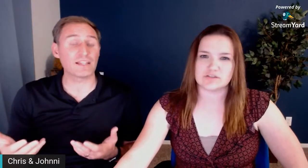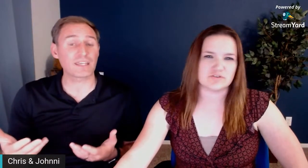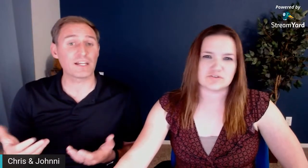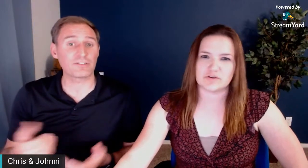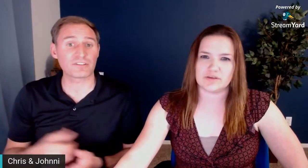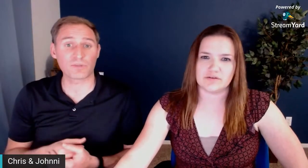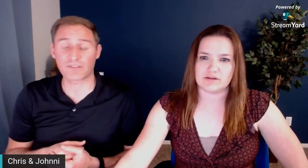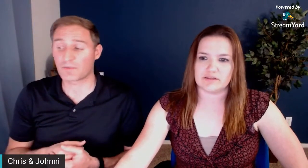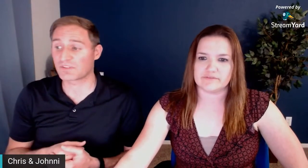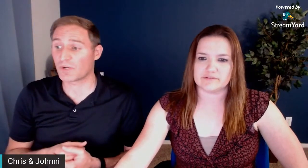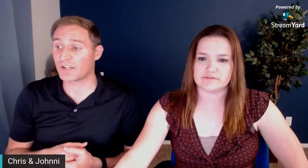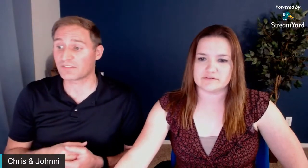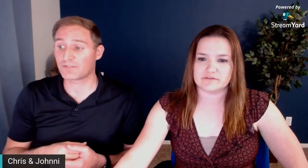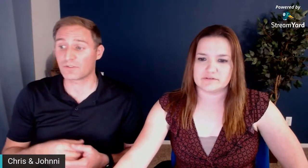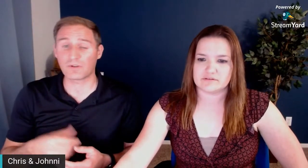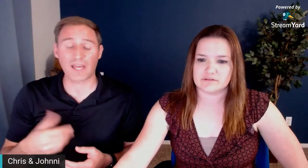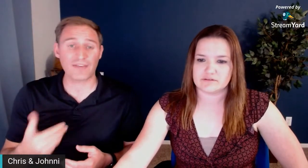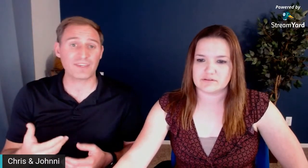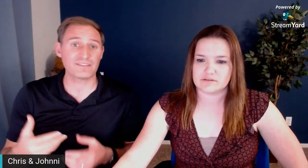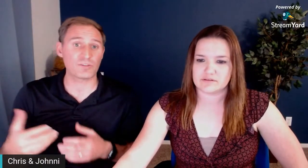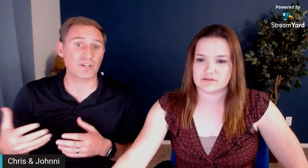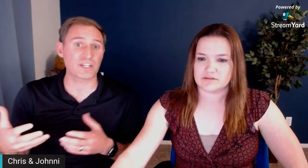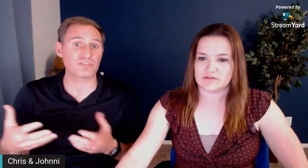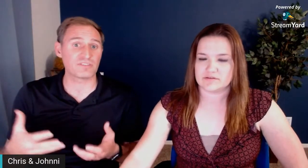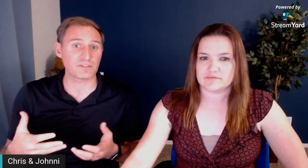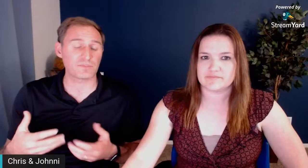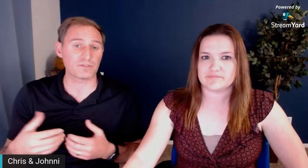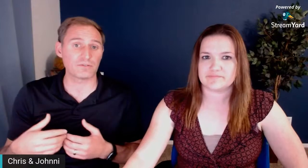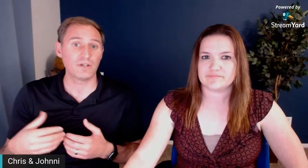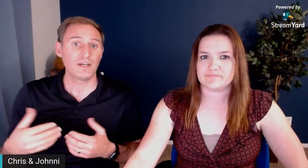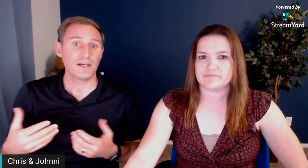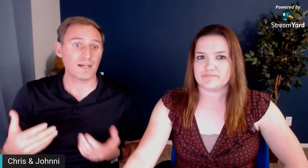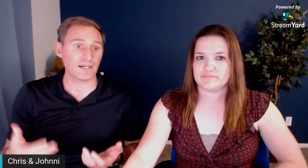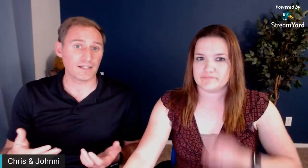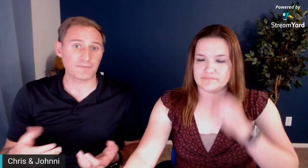helen keller is one of them as well so if you have kids and you want to introduce them to um